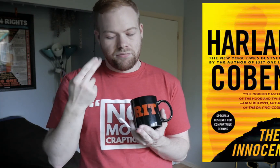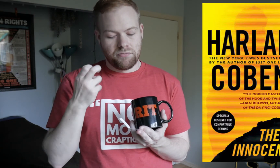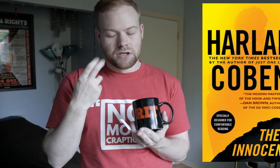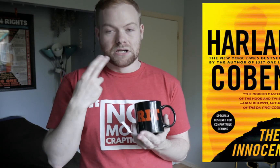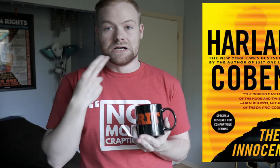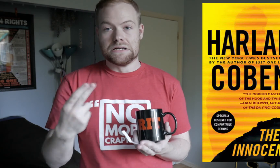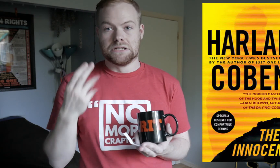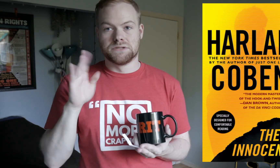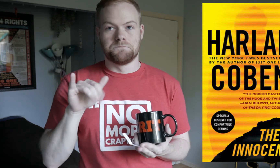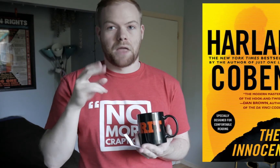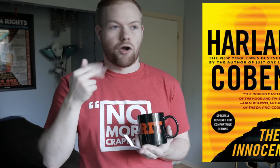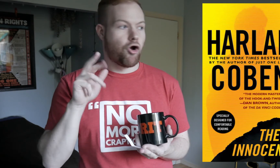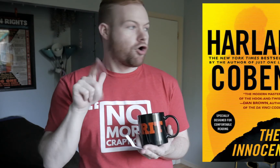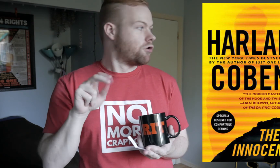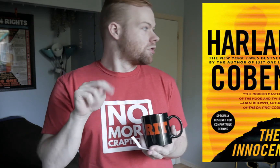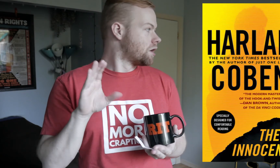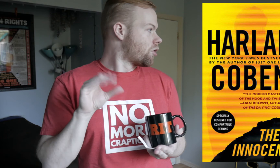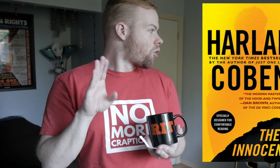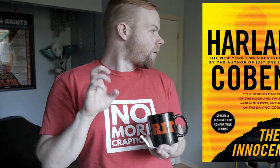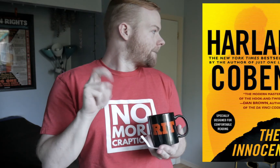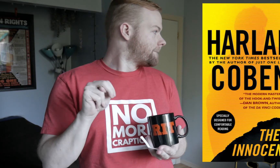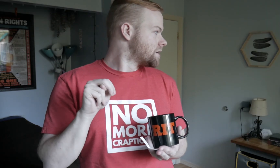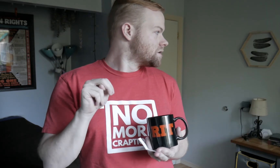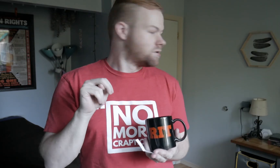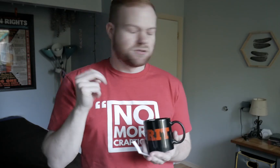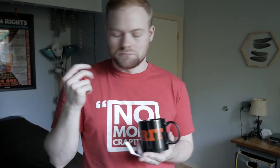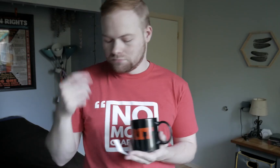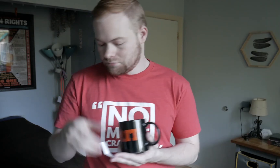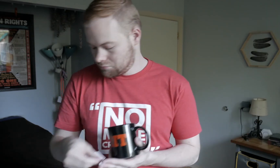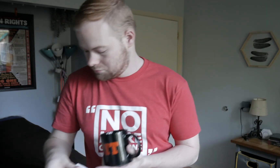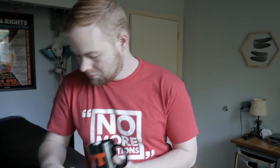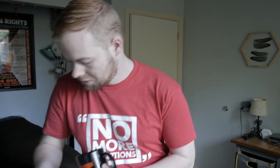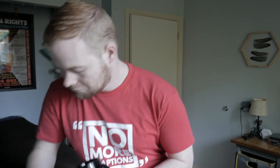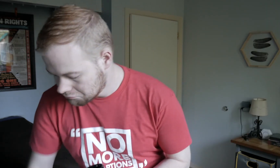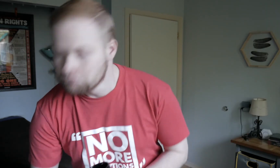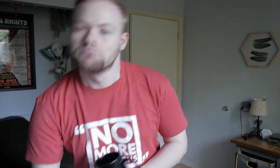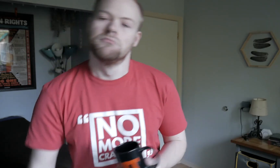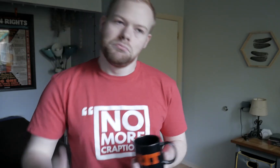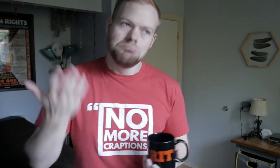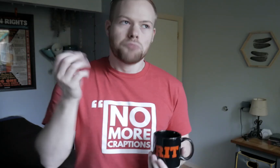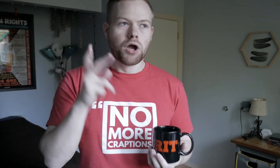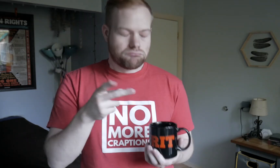The Innocent by Harlan Coben. Okay.